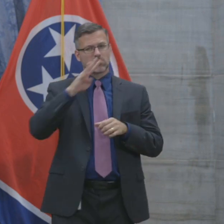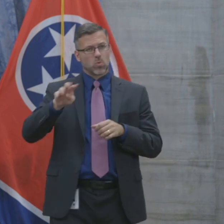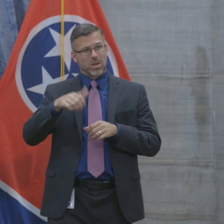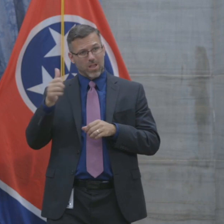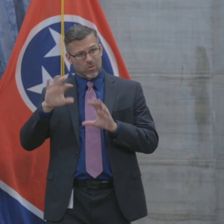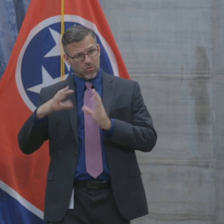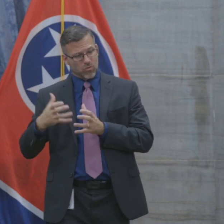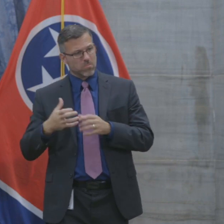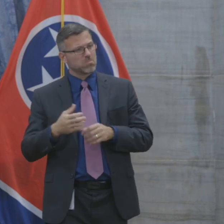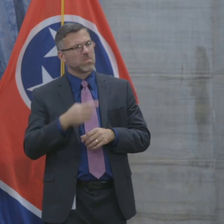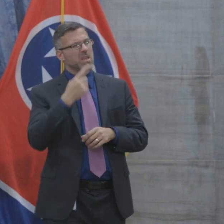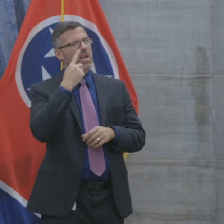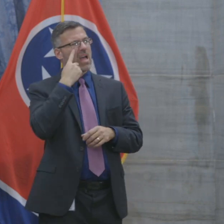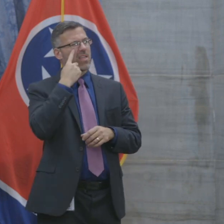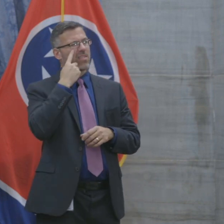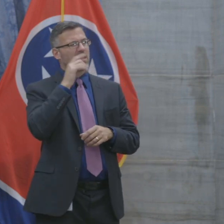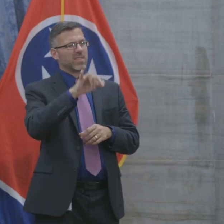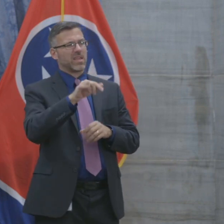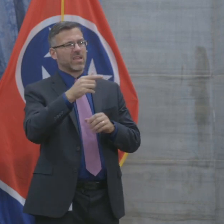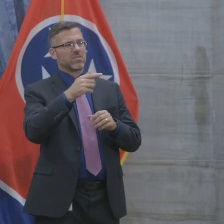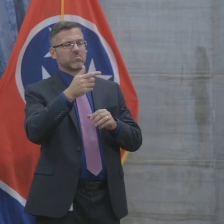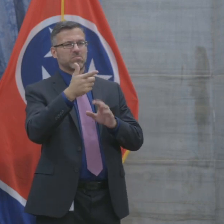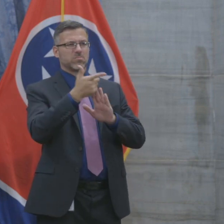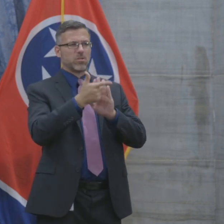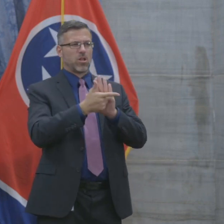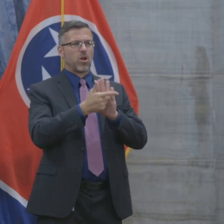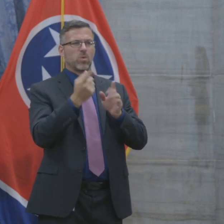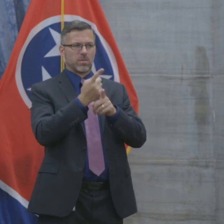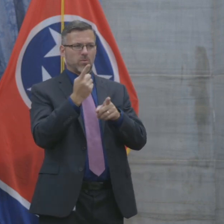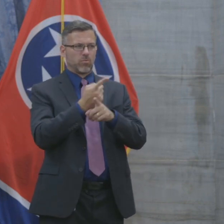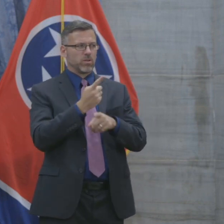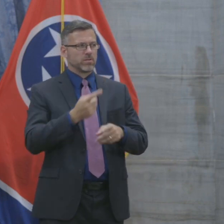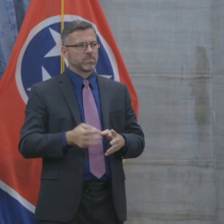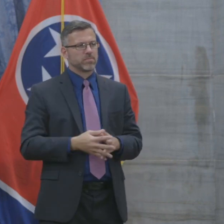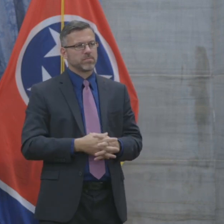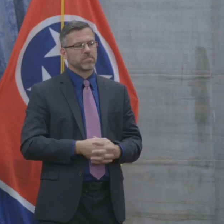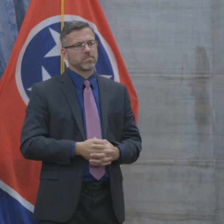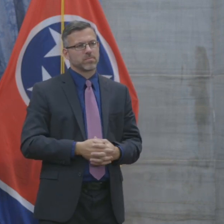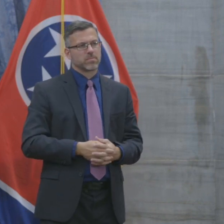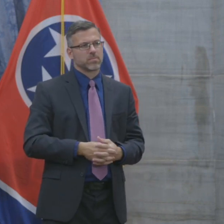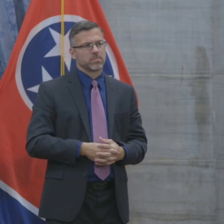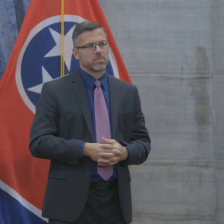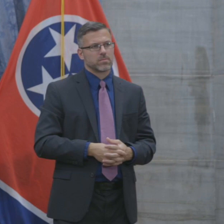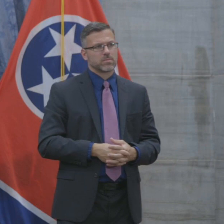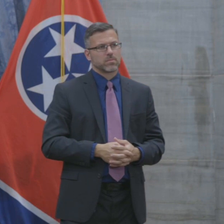That happened in our streets and everyone saw it and we don't